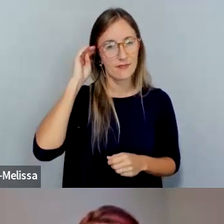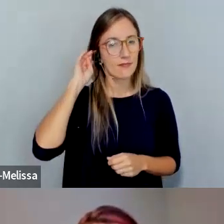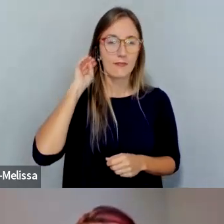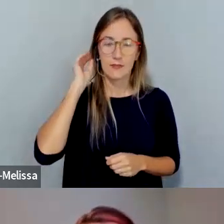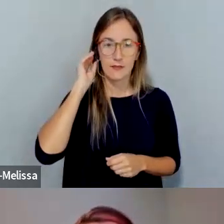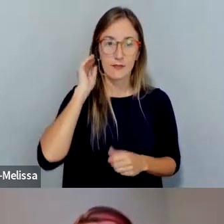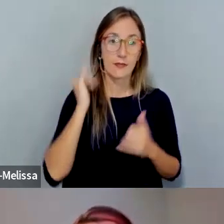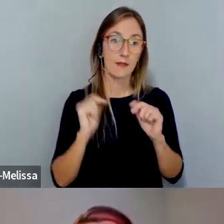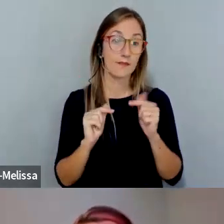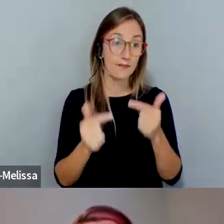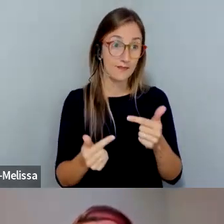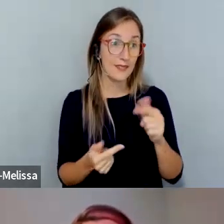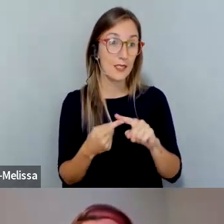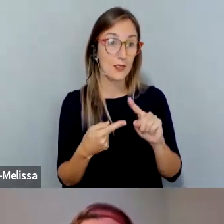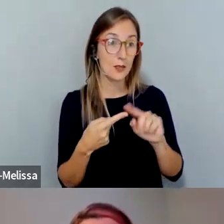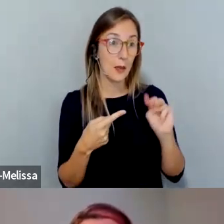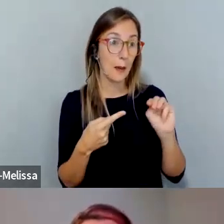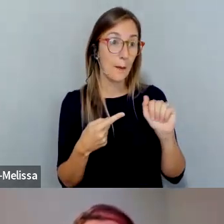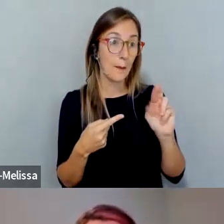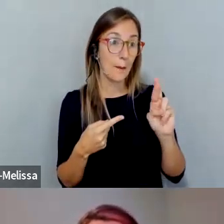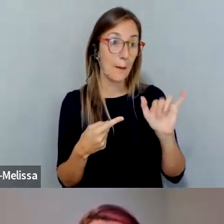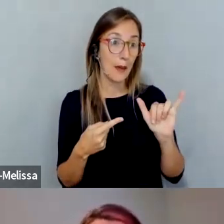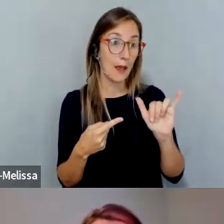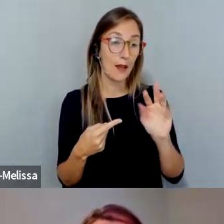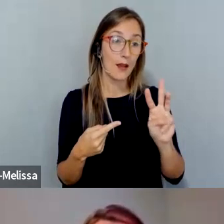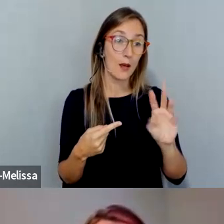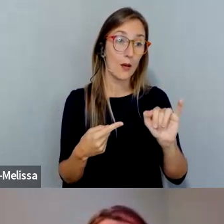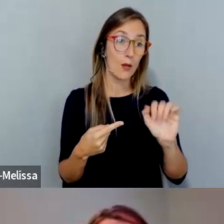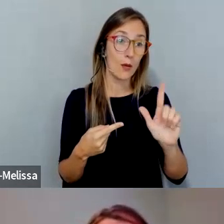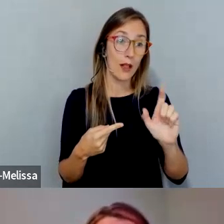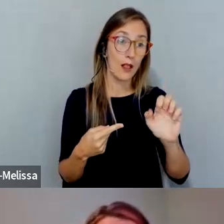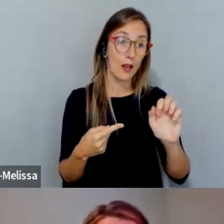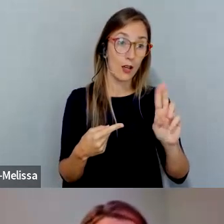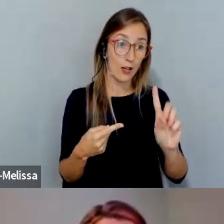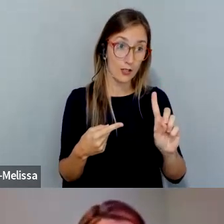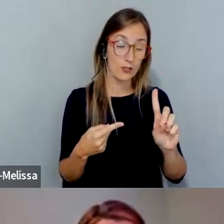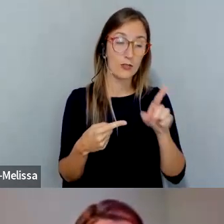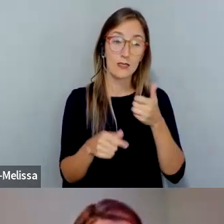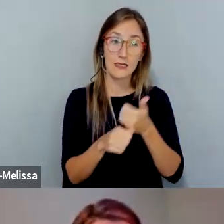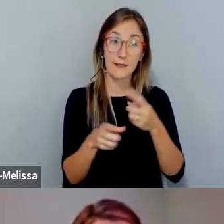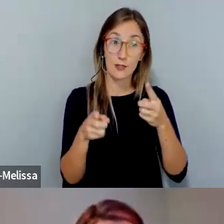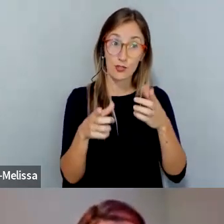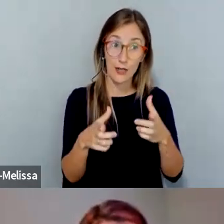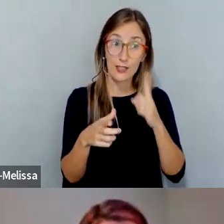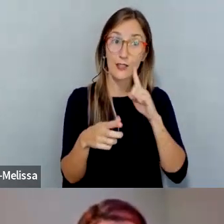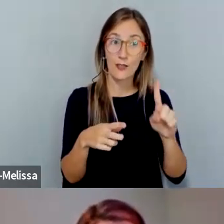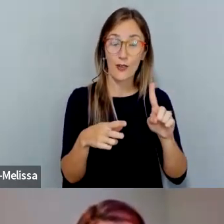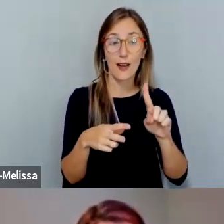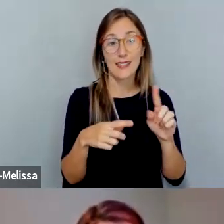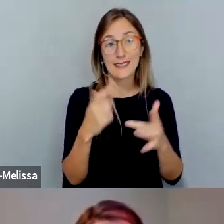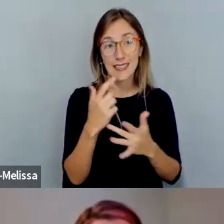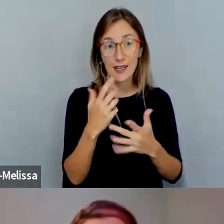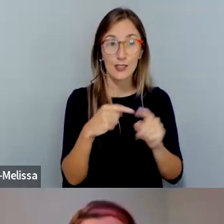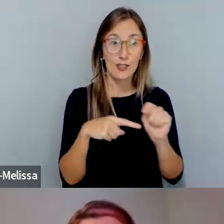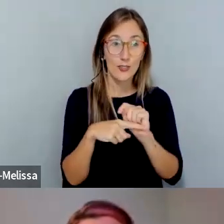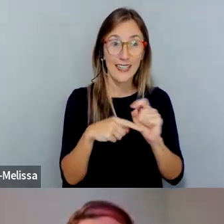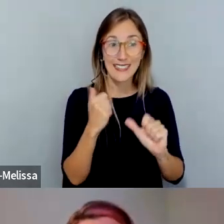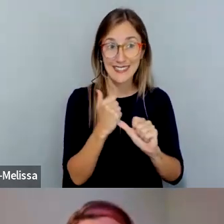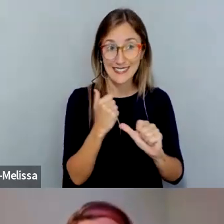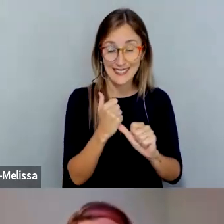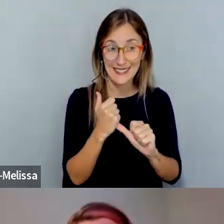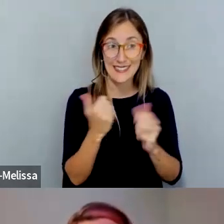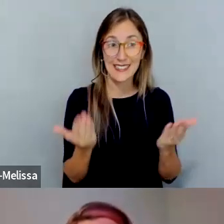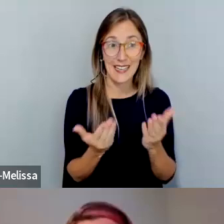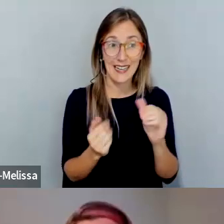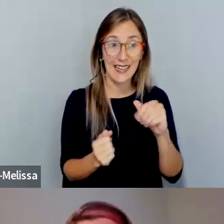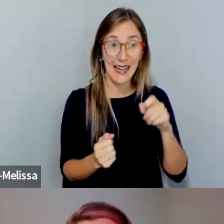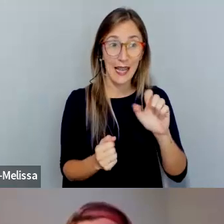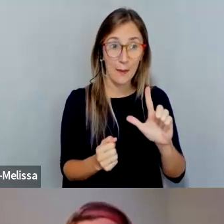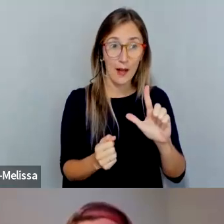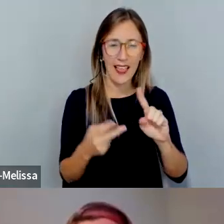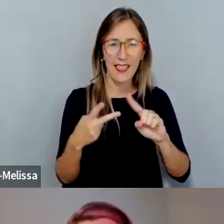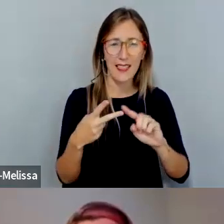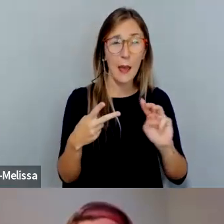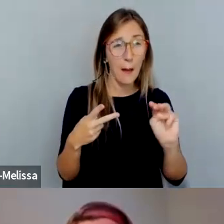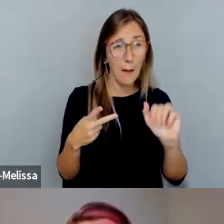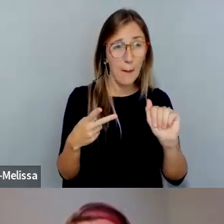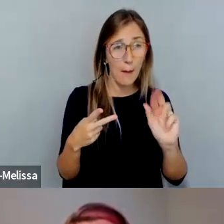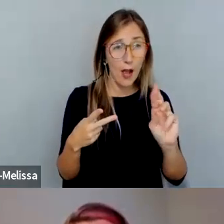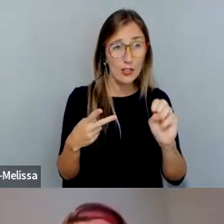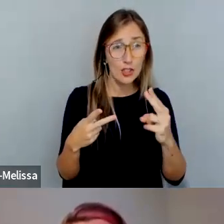questions about that, make sure you let one of us know. All right, I'm